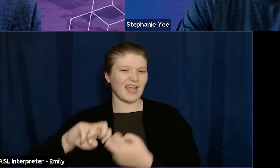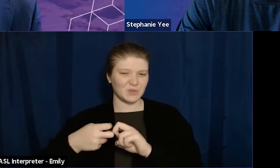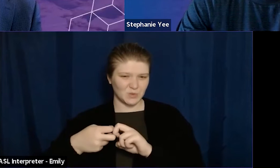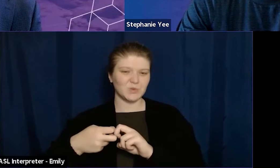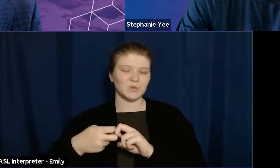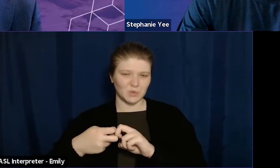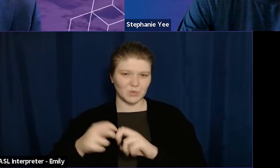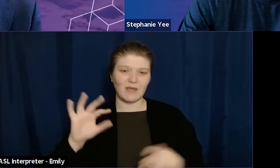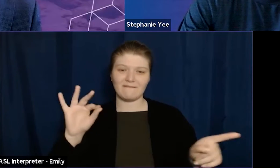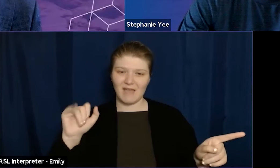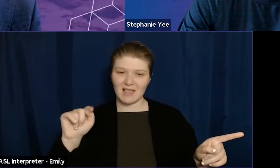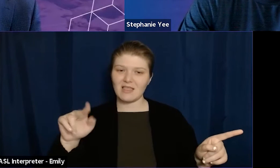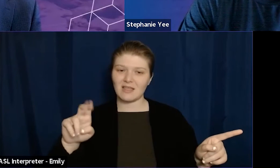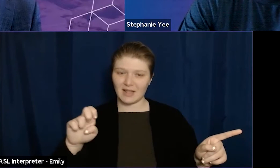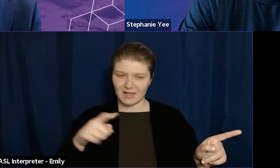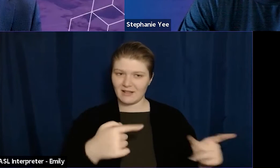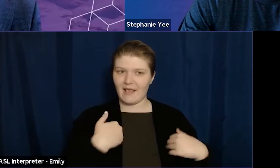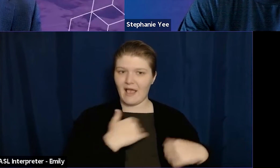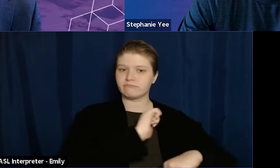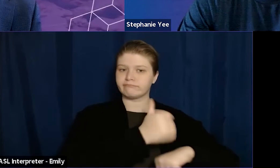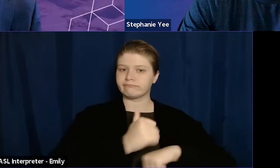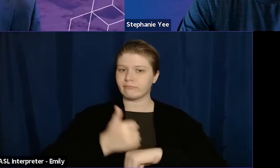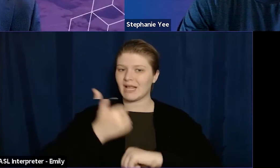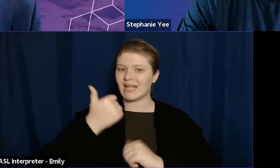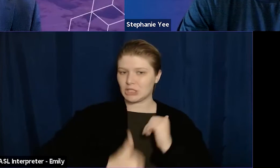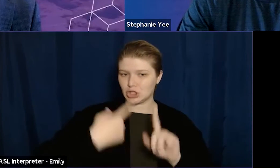there was a distinction between the months. But in Research.gov, there is not.